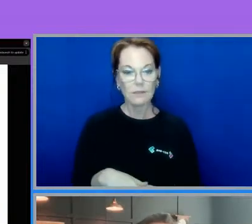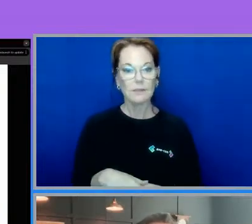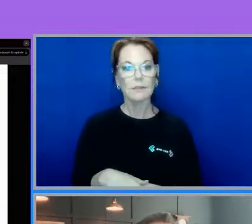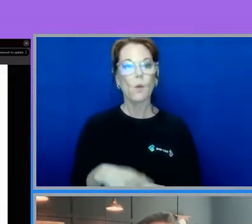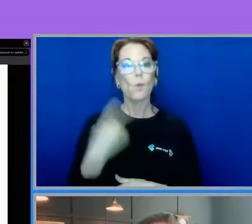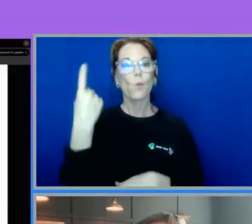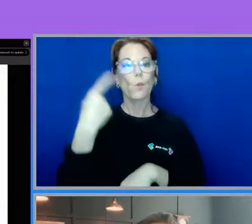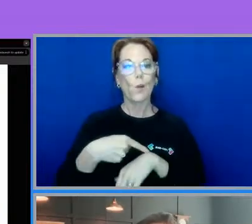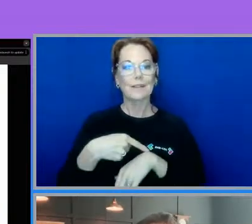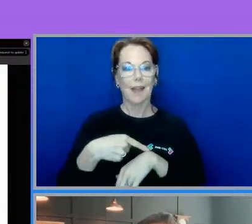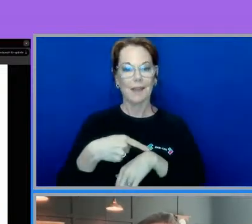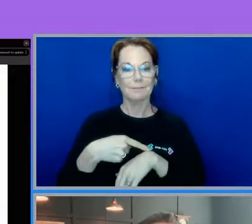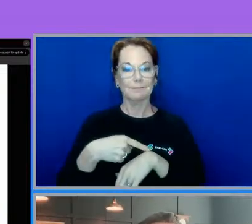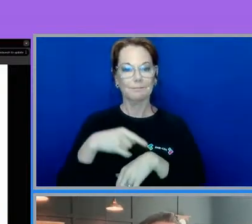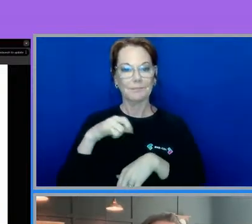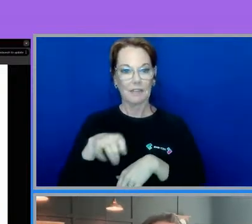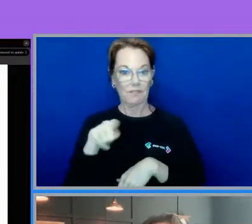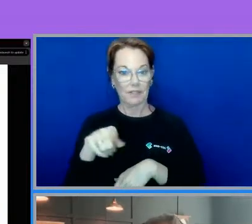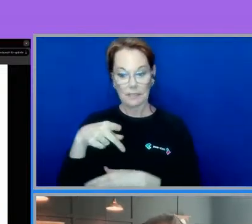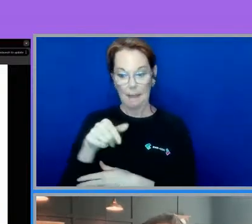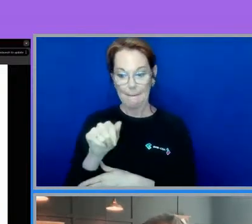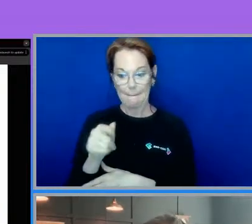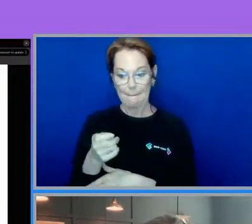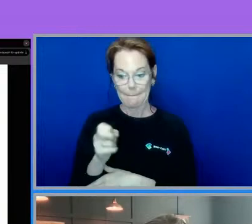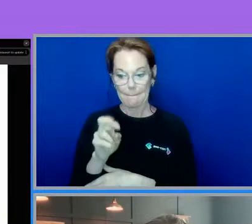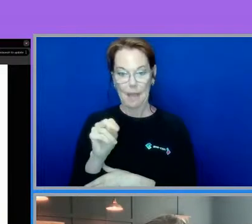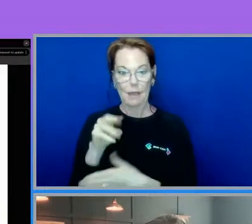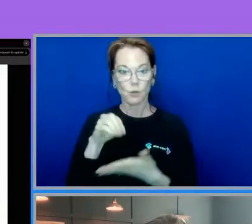do it once. If you document these patterns, you only have to